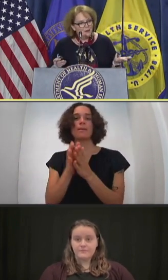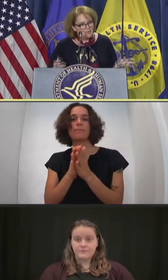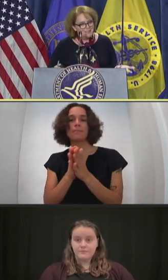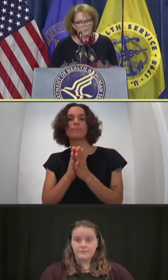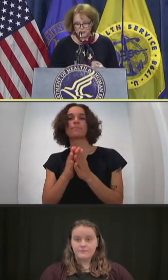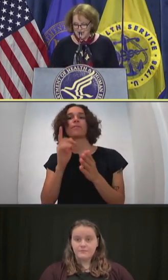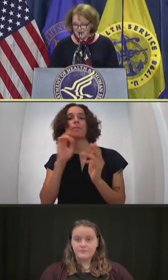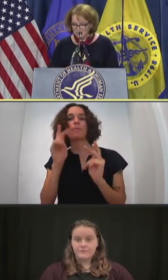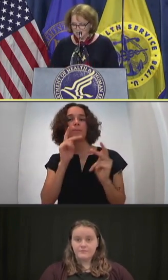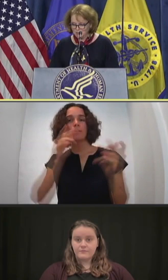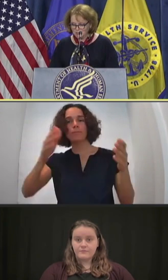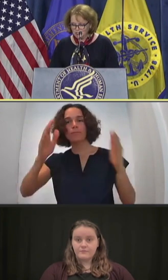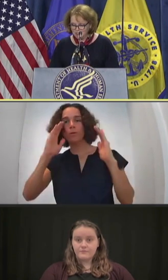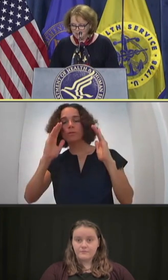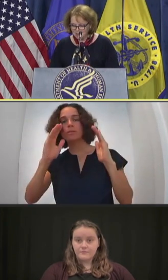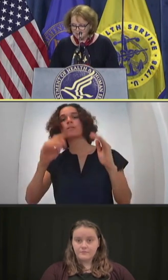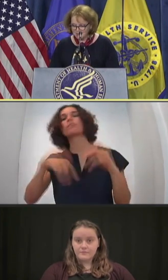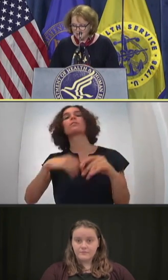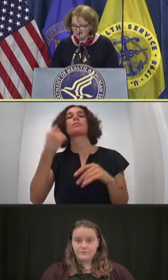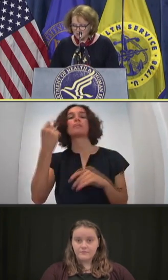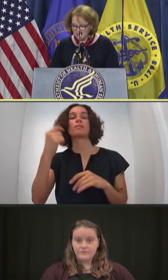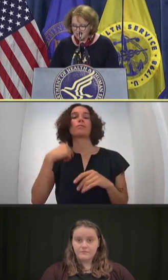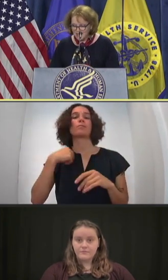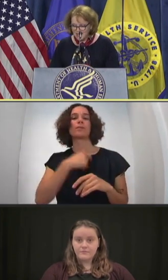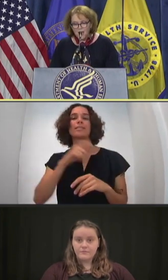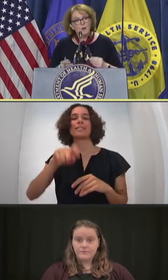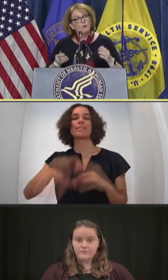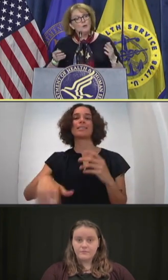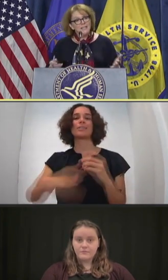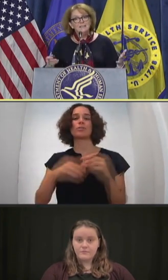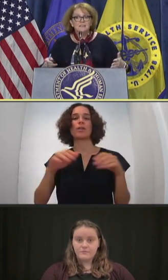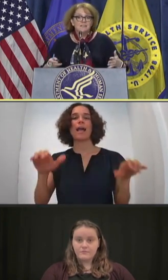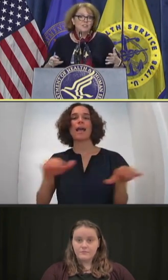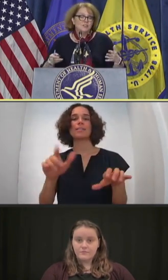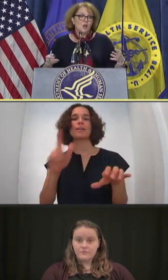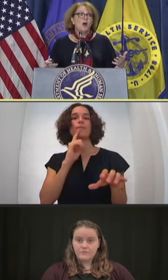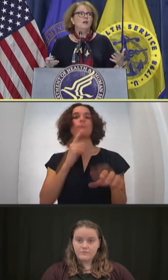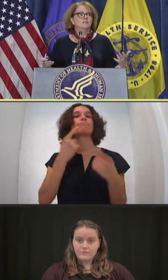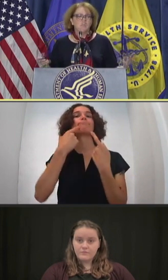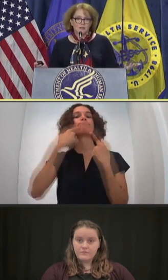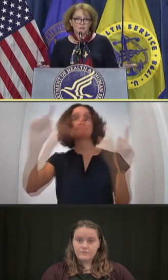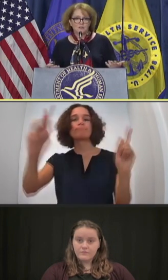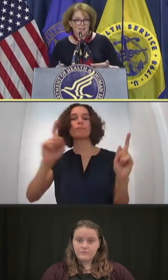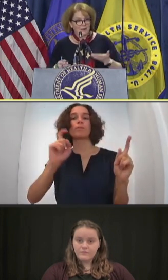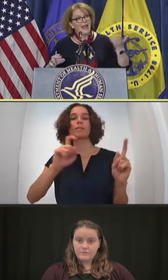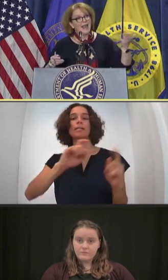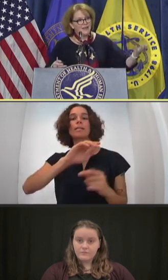additional actions to achieve this successfully. We need clinicians all to understand and the